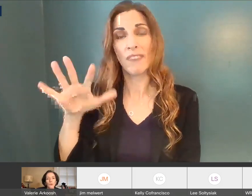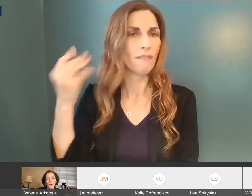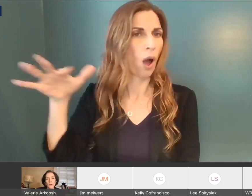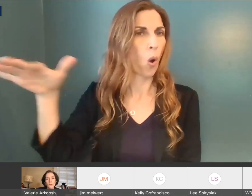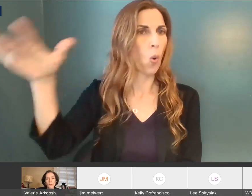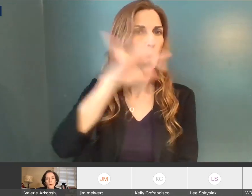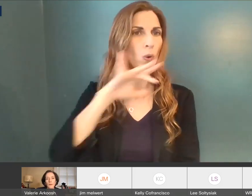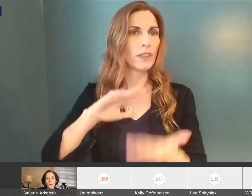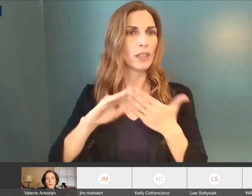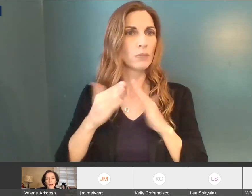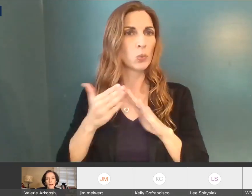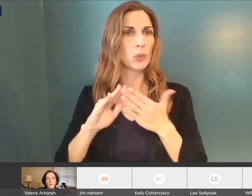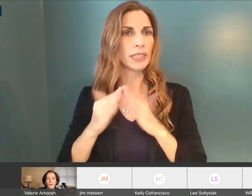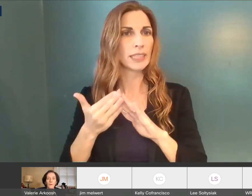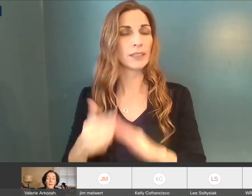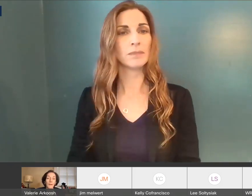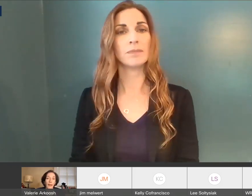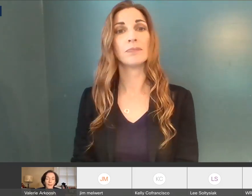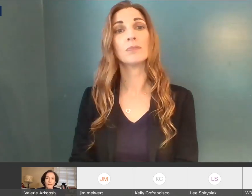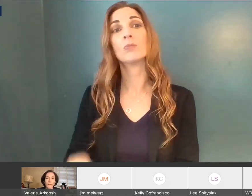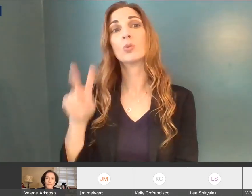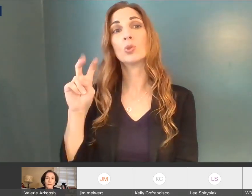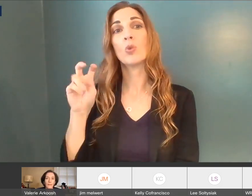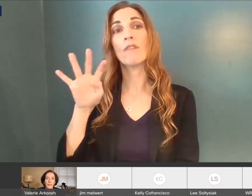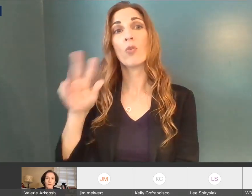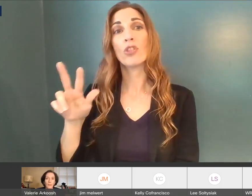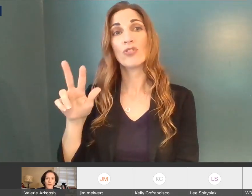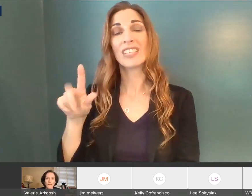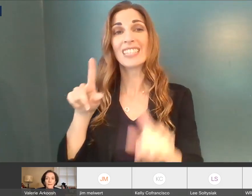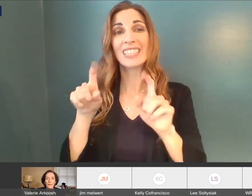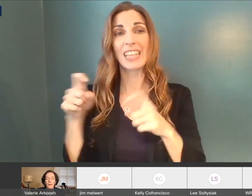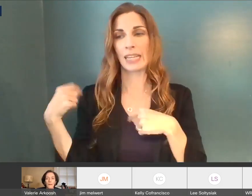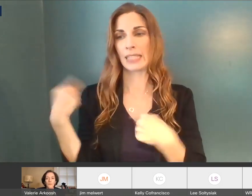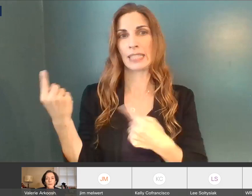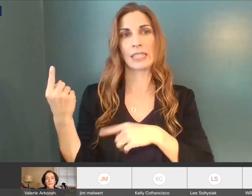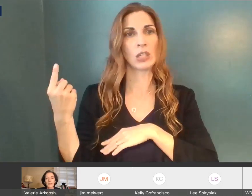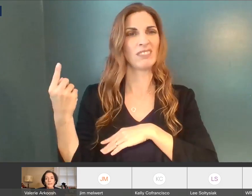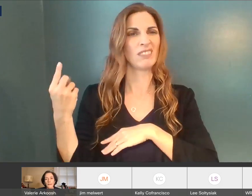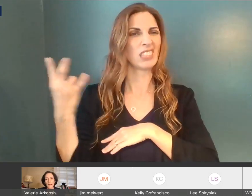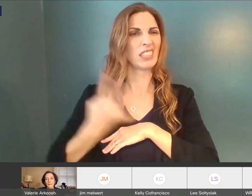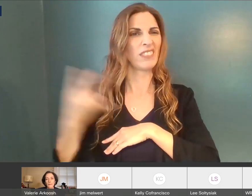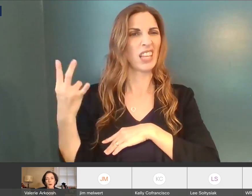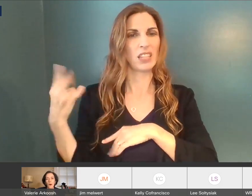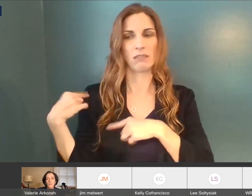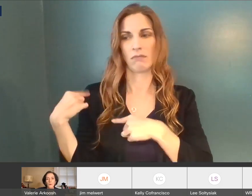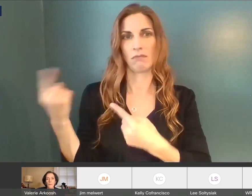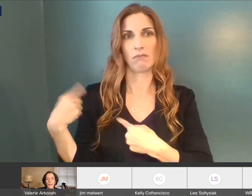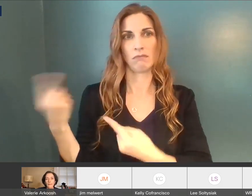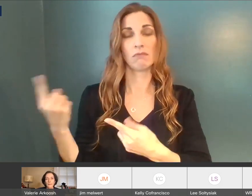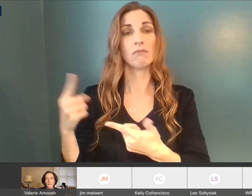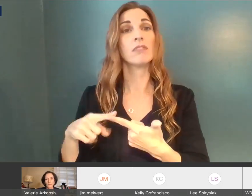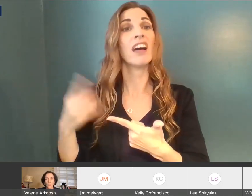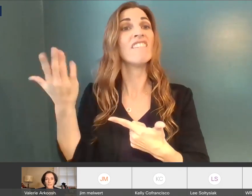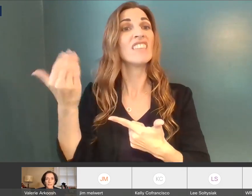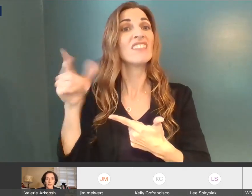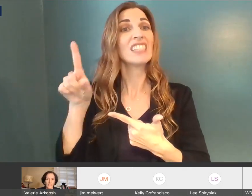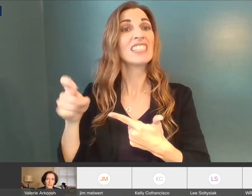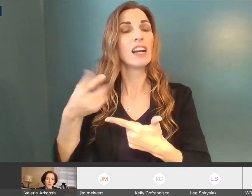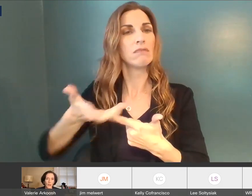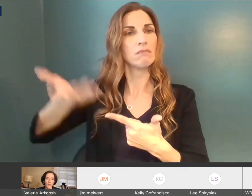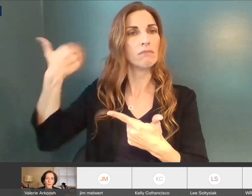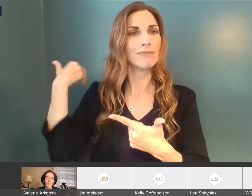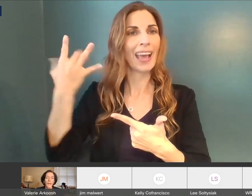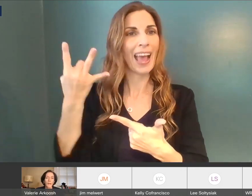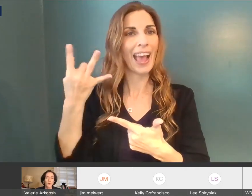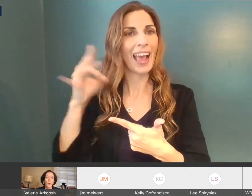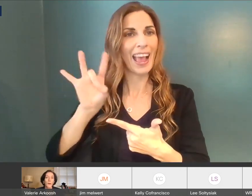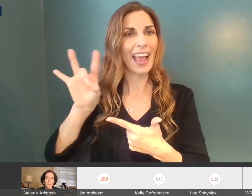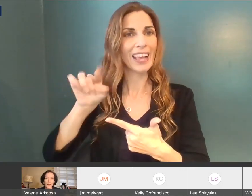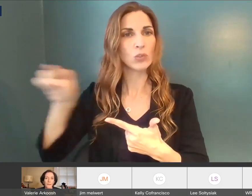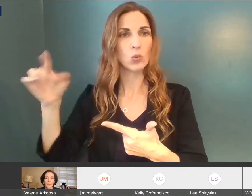243 tests are from the last 7 days or less, 15 tests are from eight to 14 days ago, and 12 tests